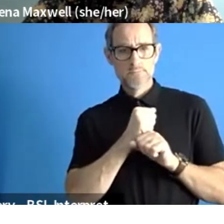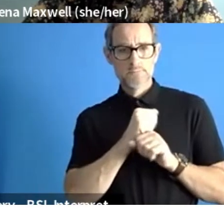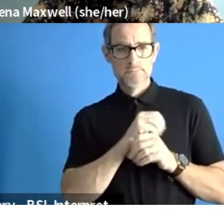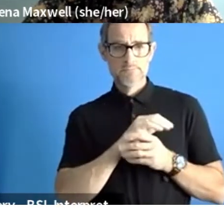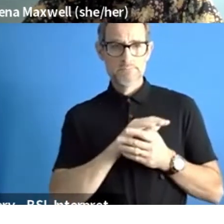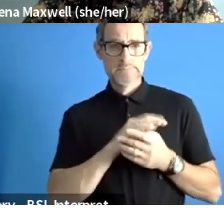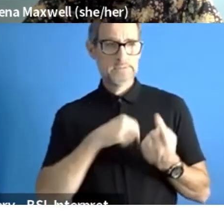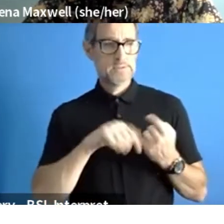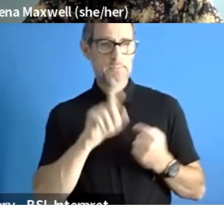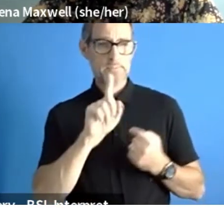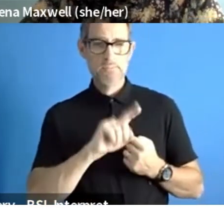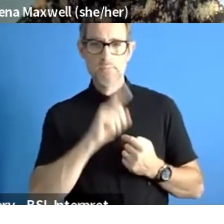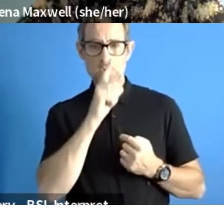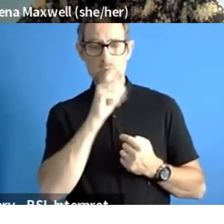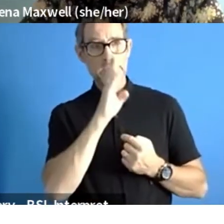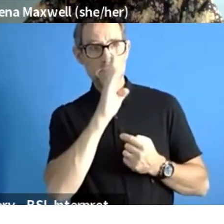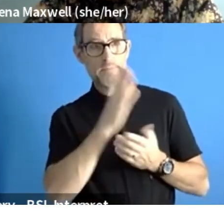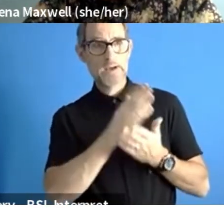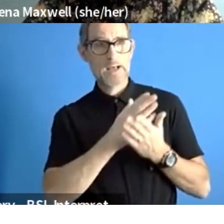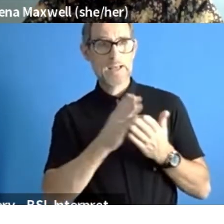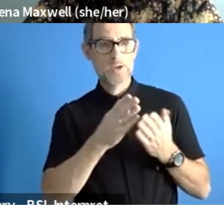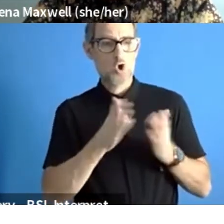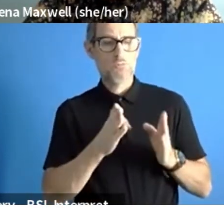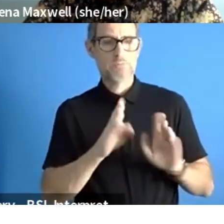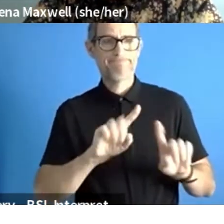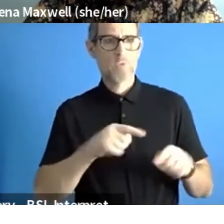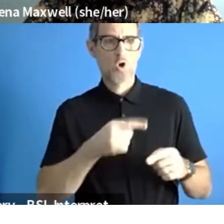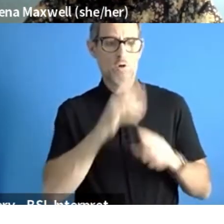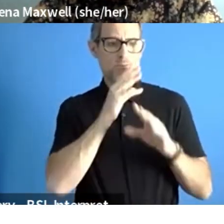and transparent about it, we're not going to get optimal productivity out